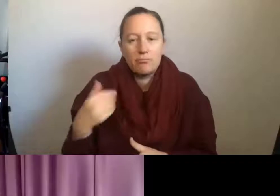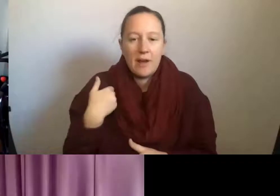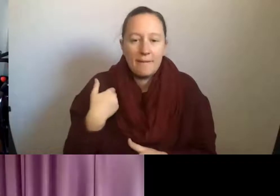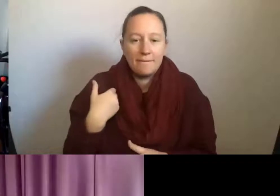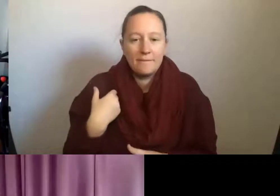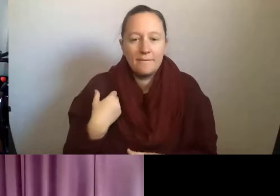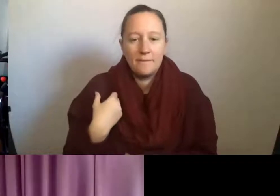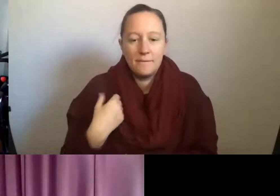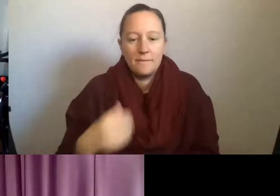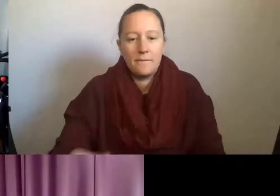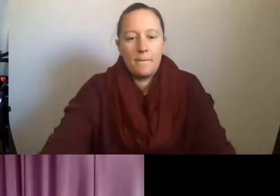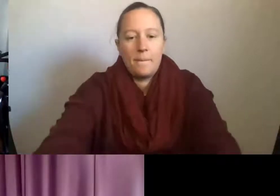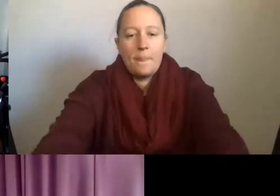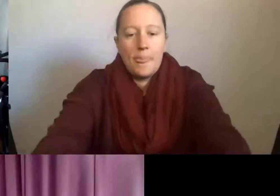So, that's out there as well.